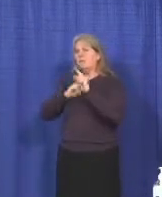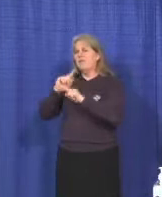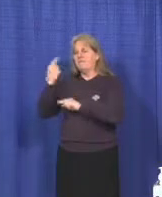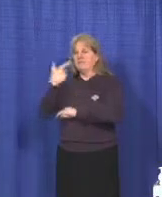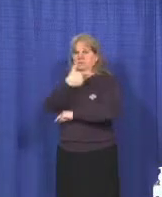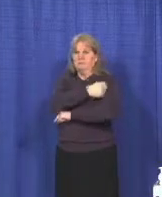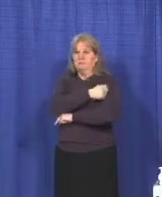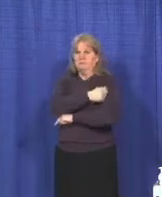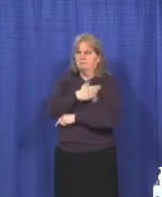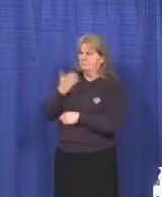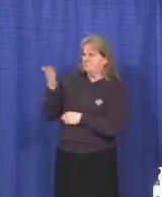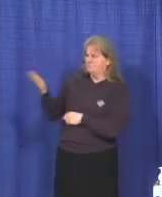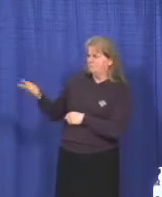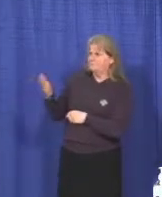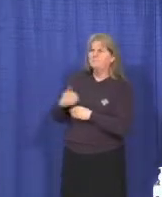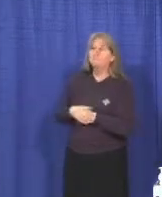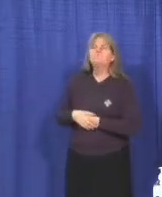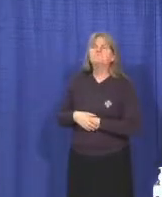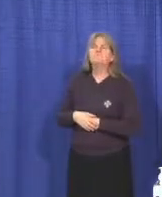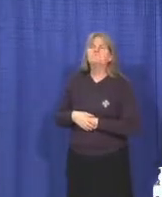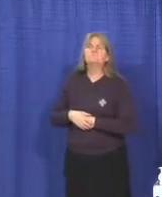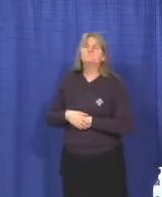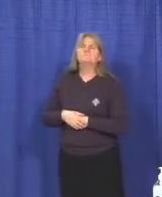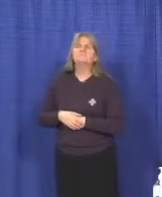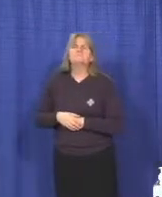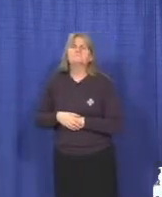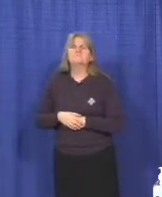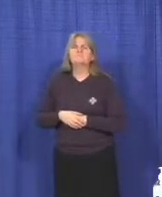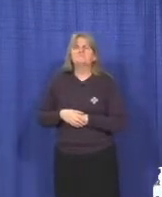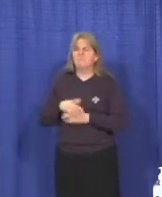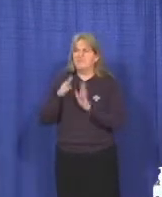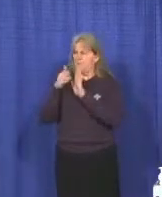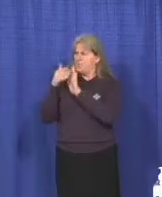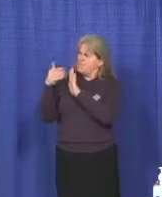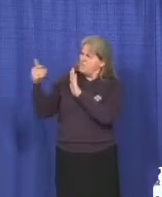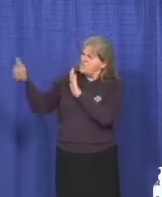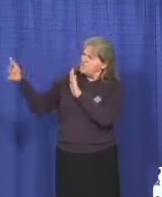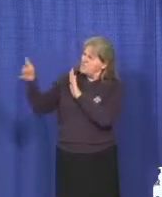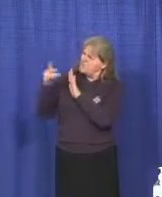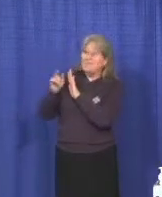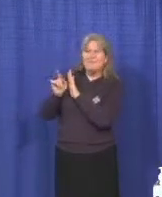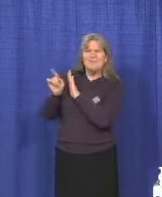see in front of you.